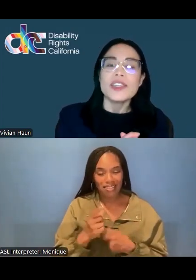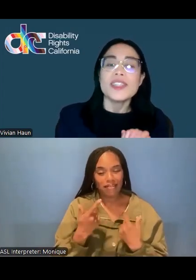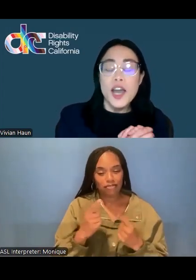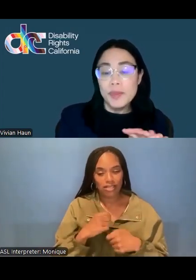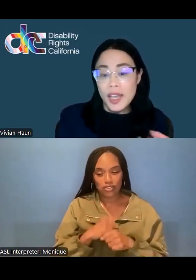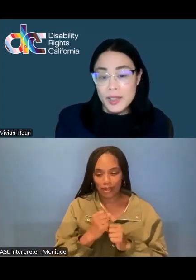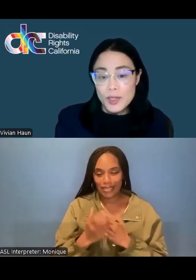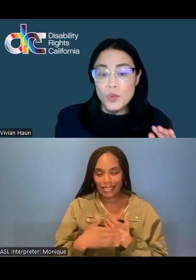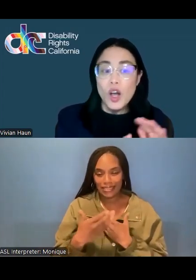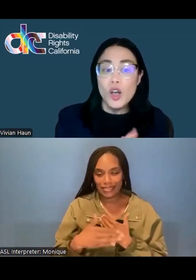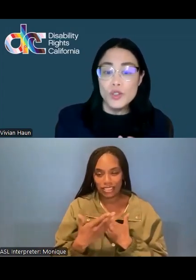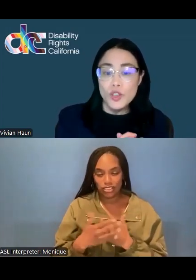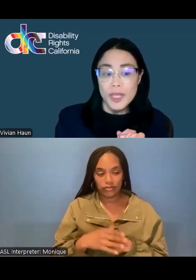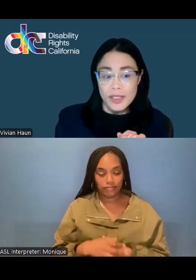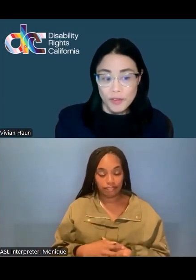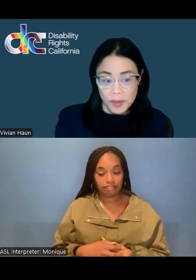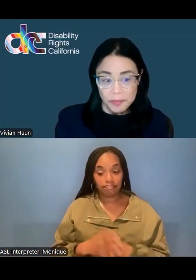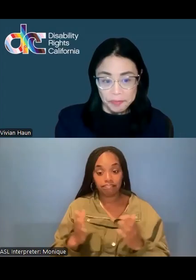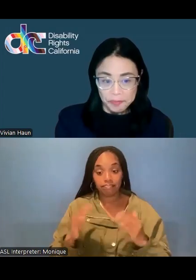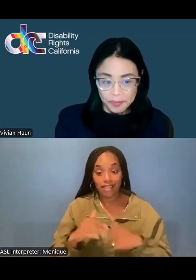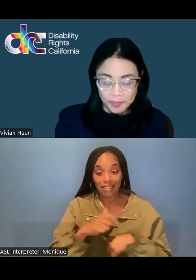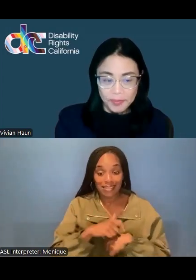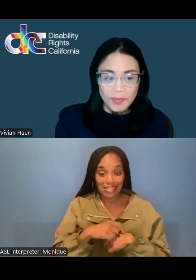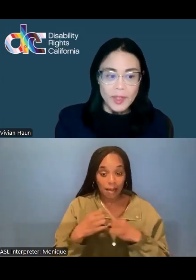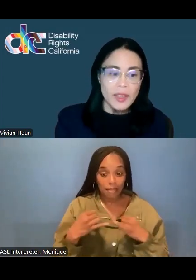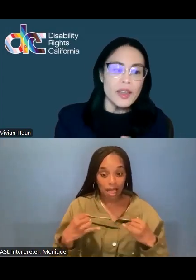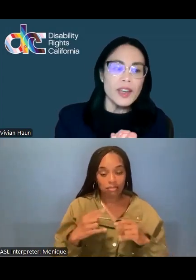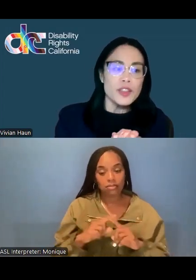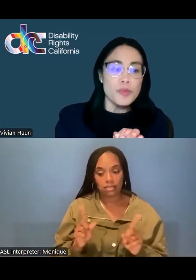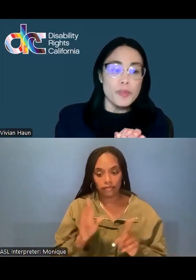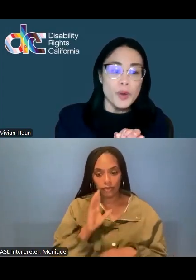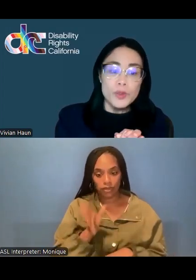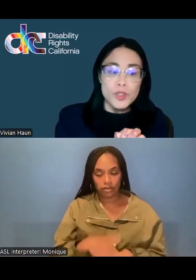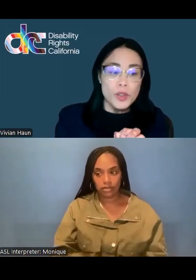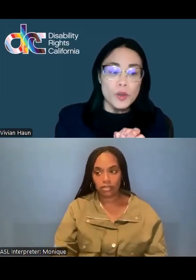The timelines will also be different. The proposal